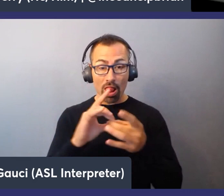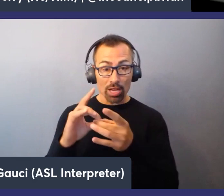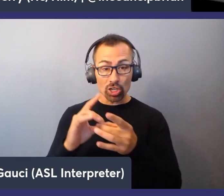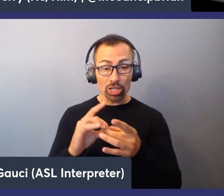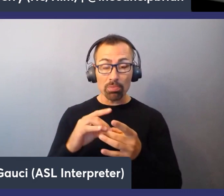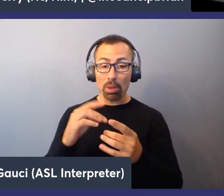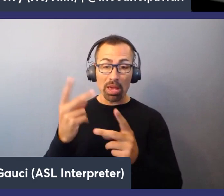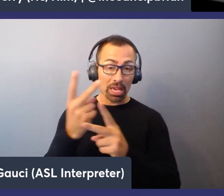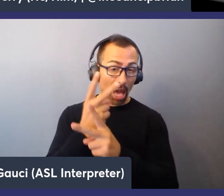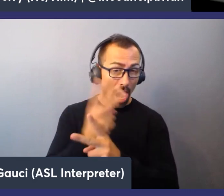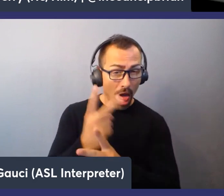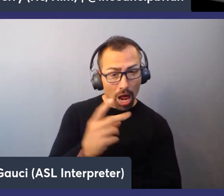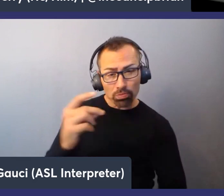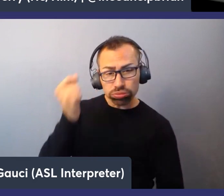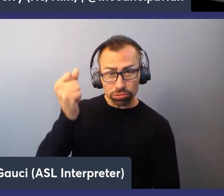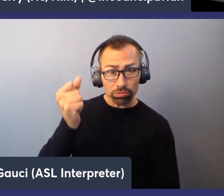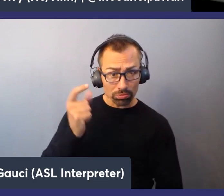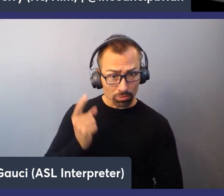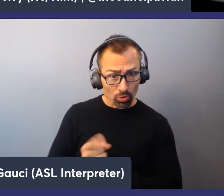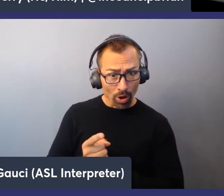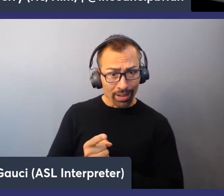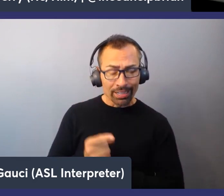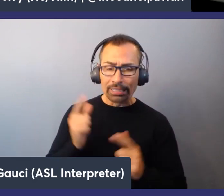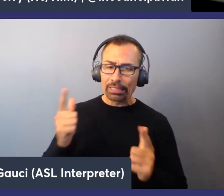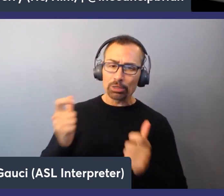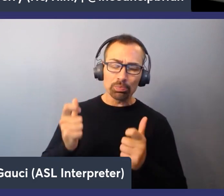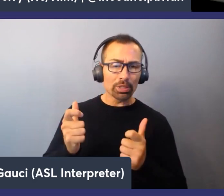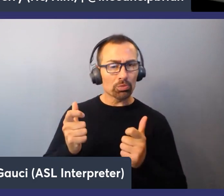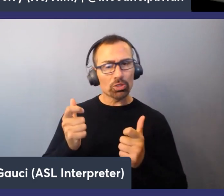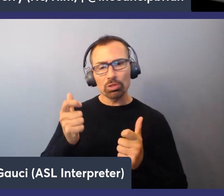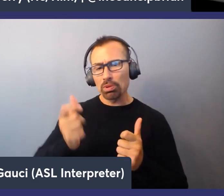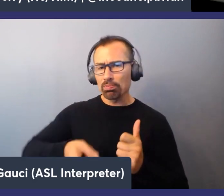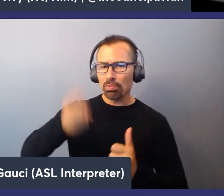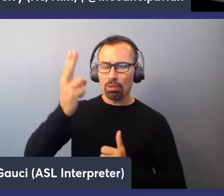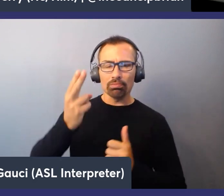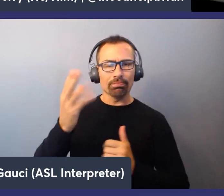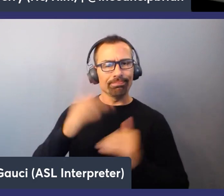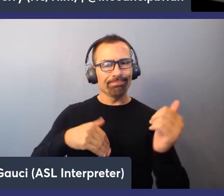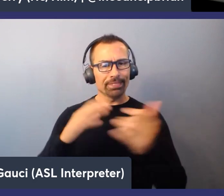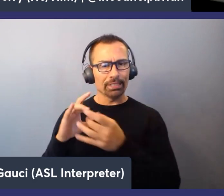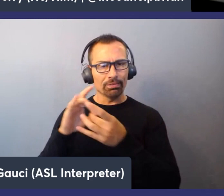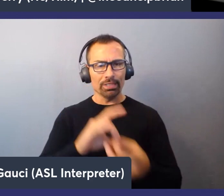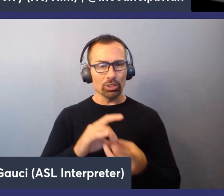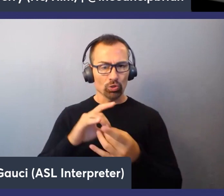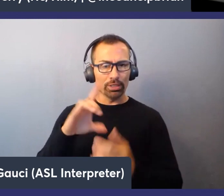is supposed to be higher throughput than your traditional relational database. That's the whole point, right?